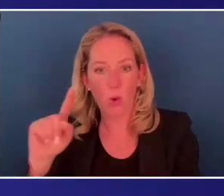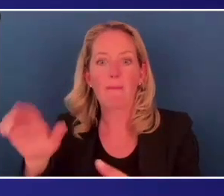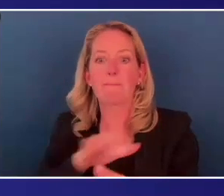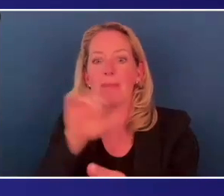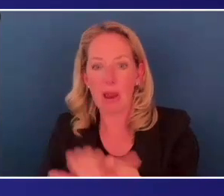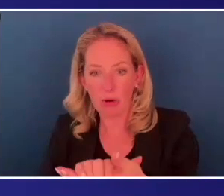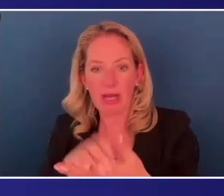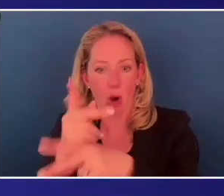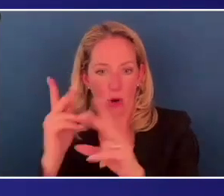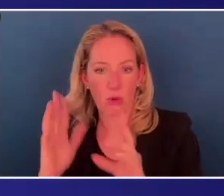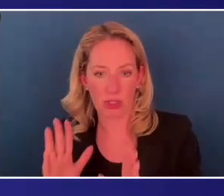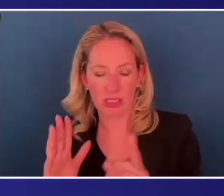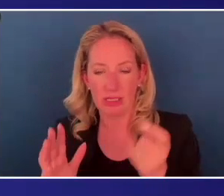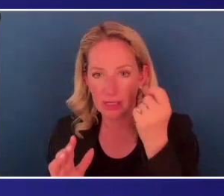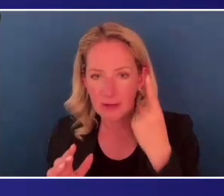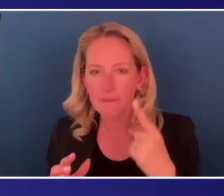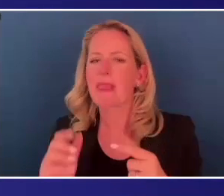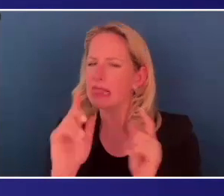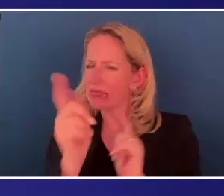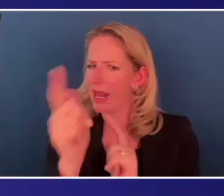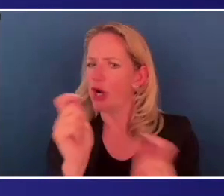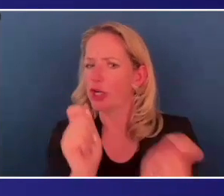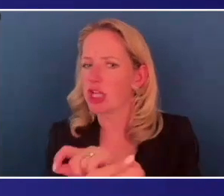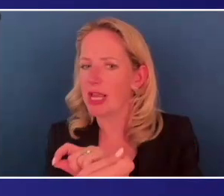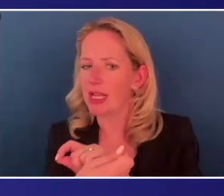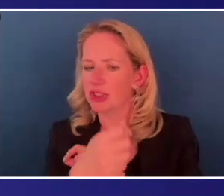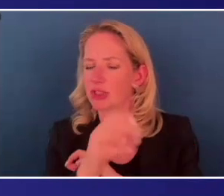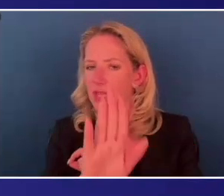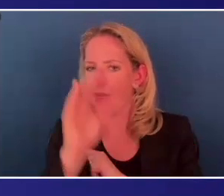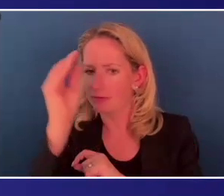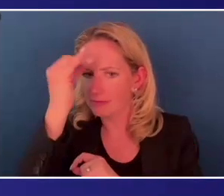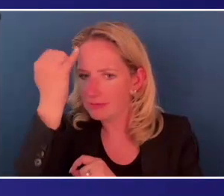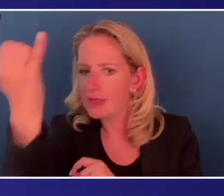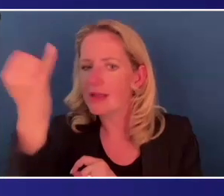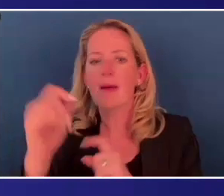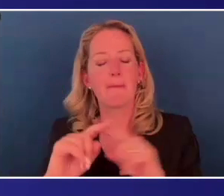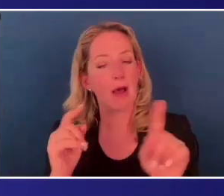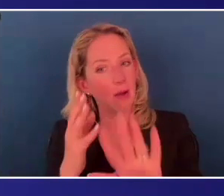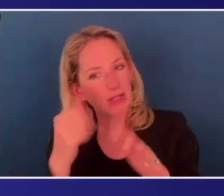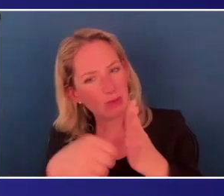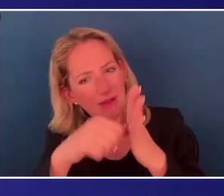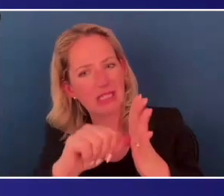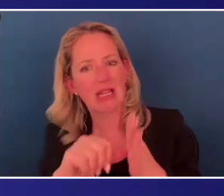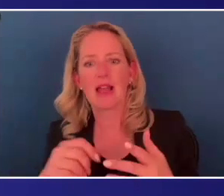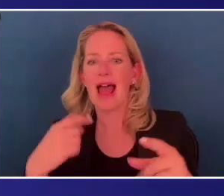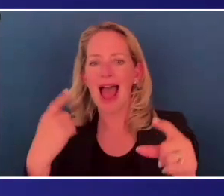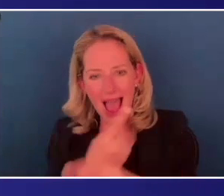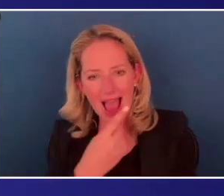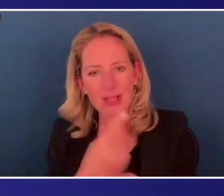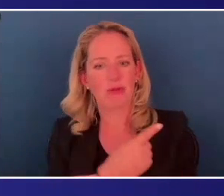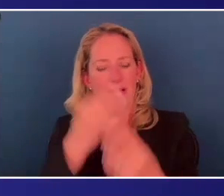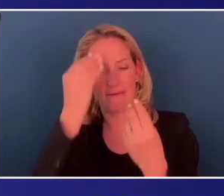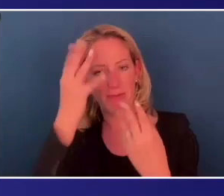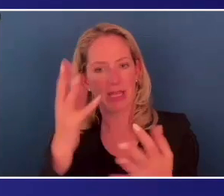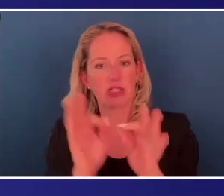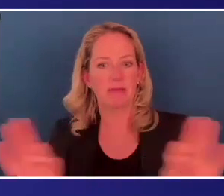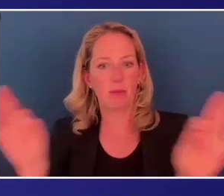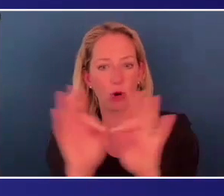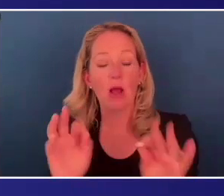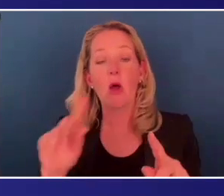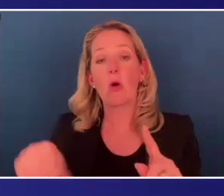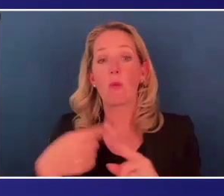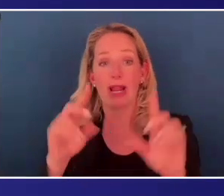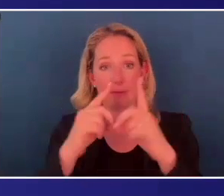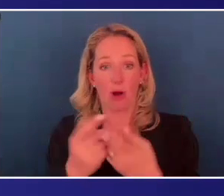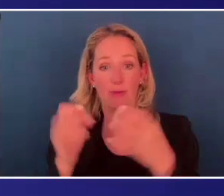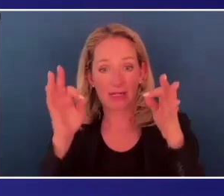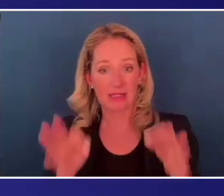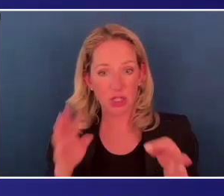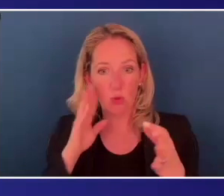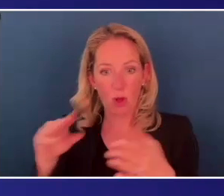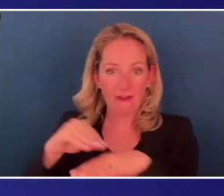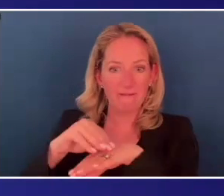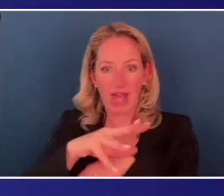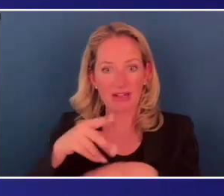I understand that the department later changed its position, but I bring this up to emphasize how important accurate information is when the department's decisions may affect the payments of millions of borrowers.